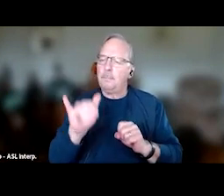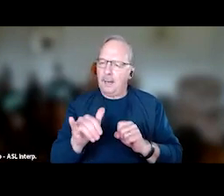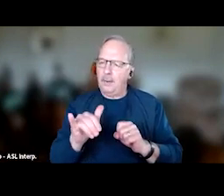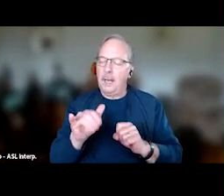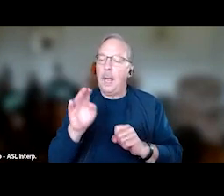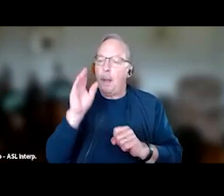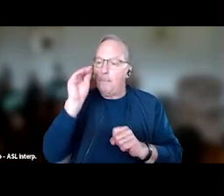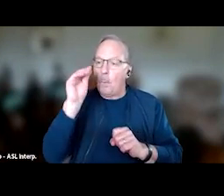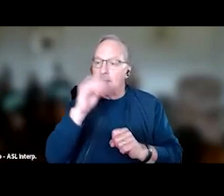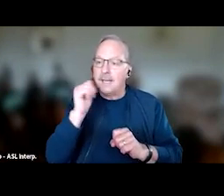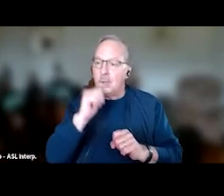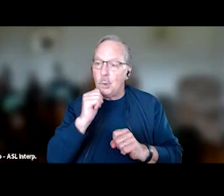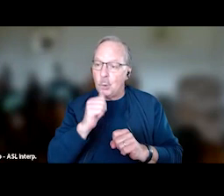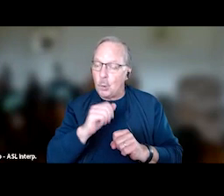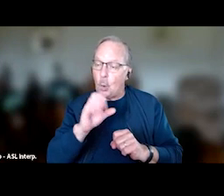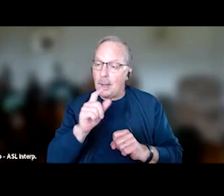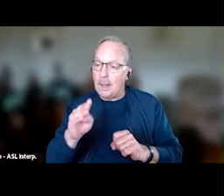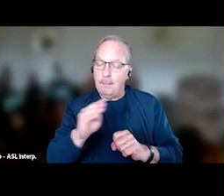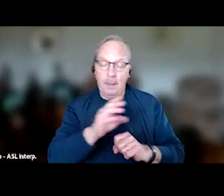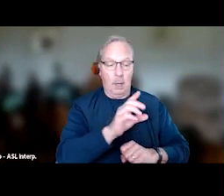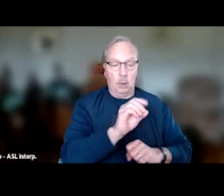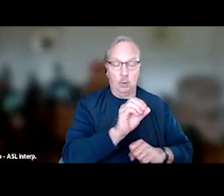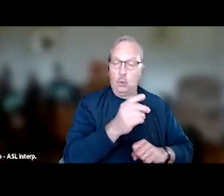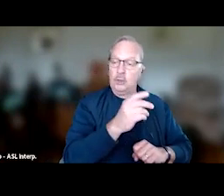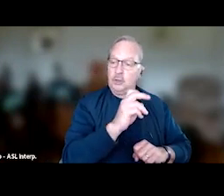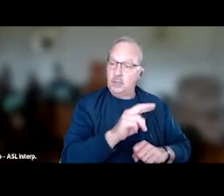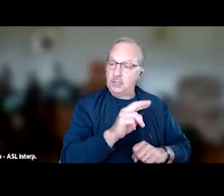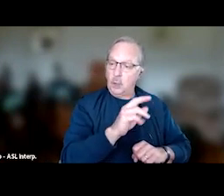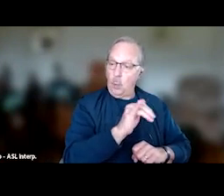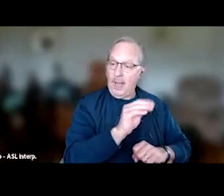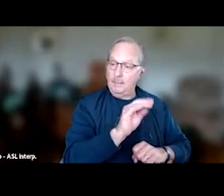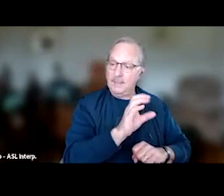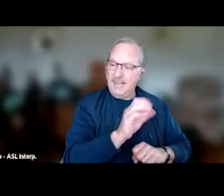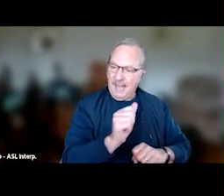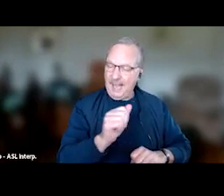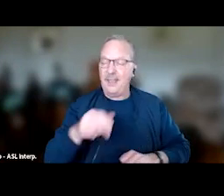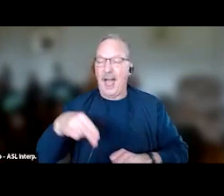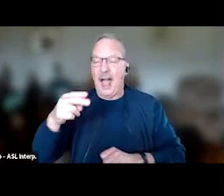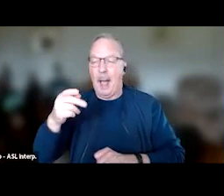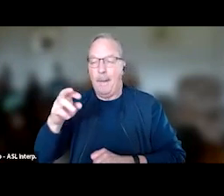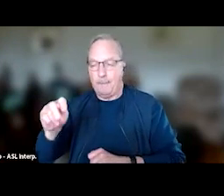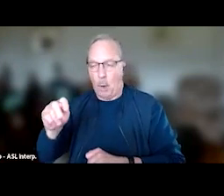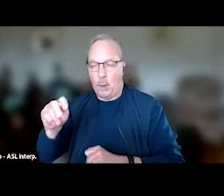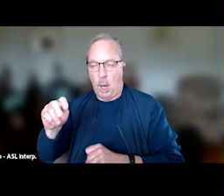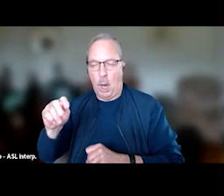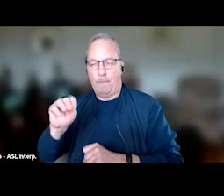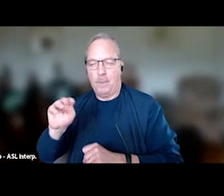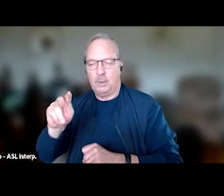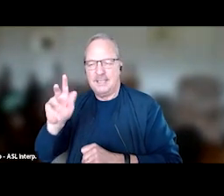the Dorchester YMCA, the Hyde Park Municipal Building, playing basketball and staying off the streets.